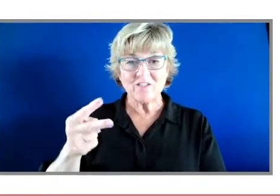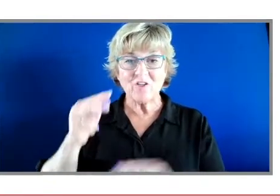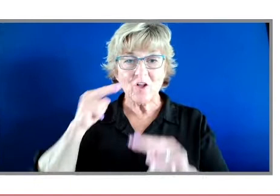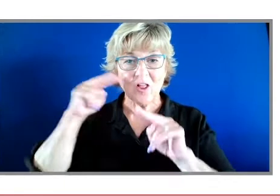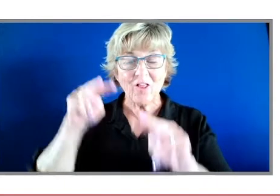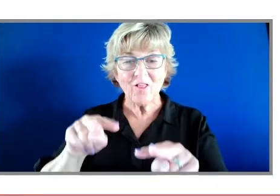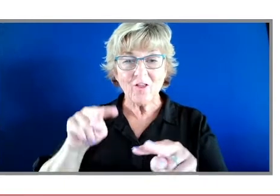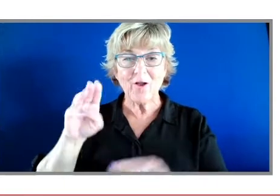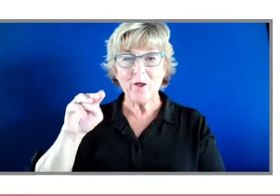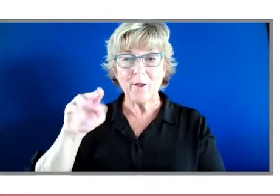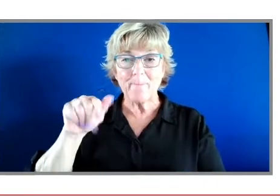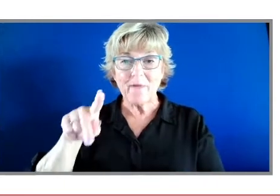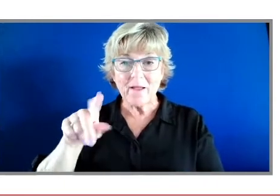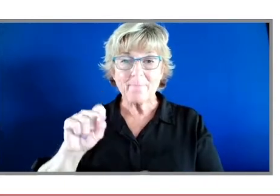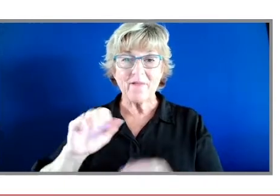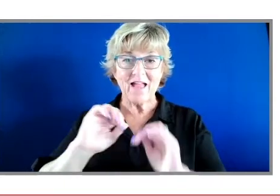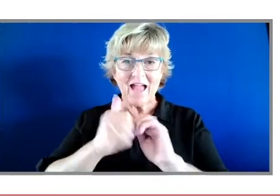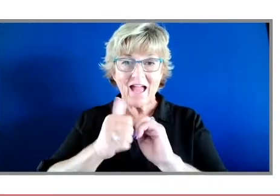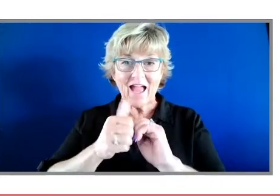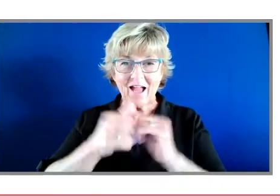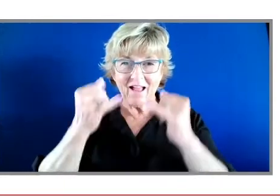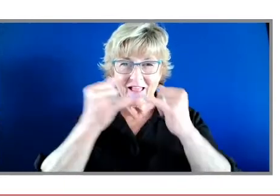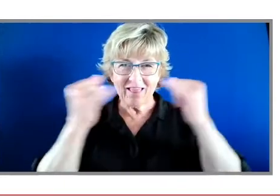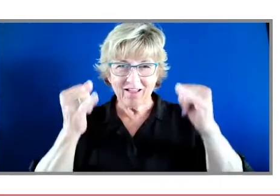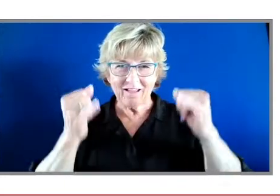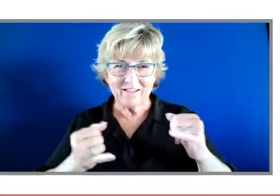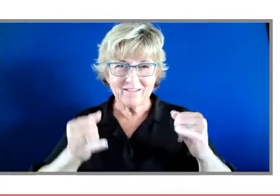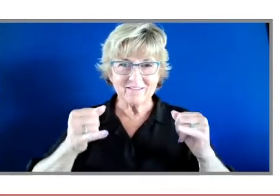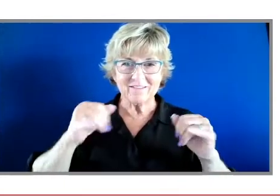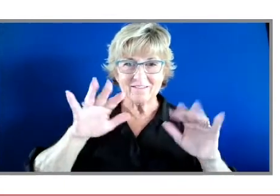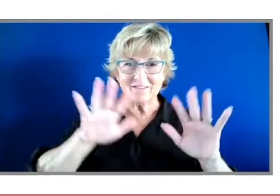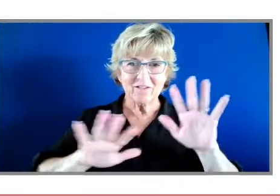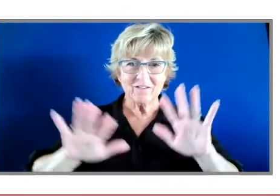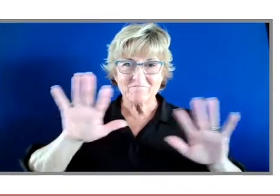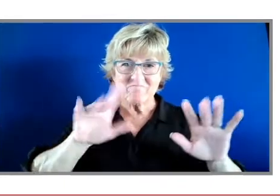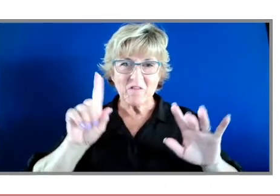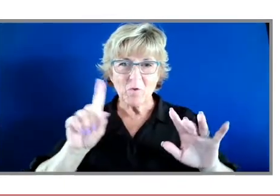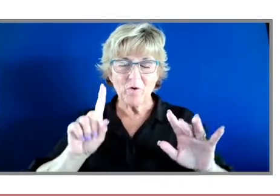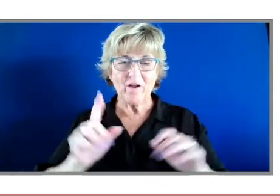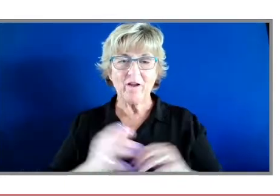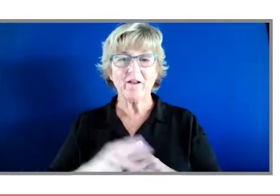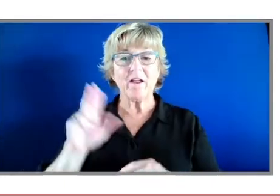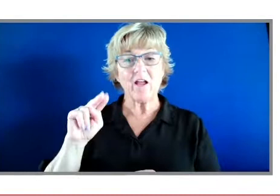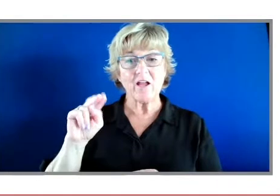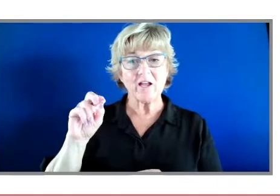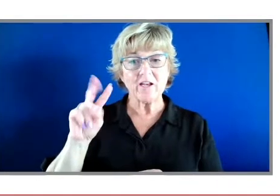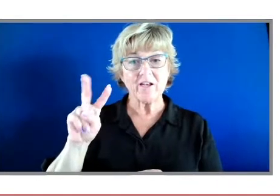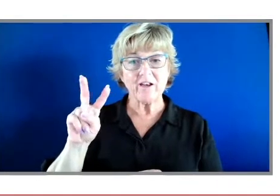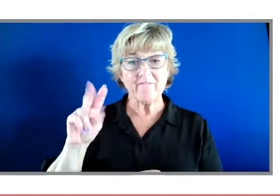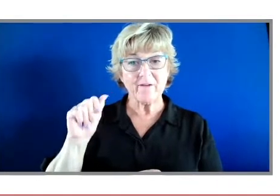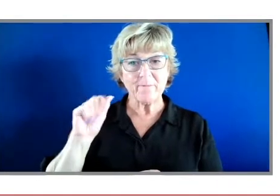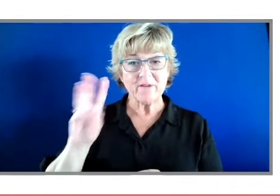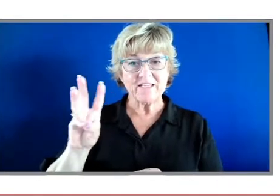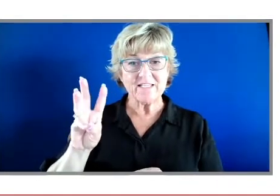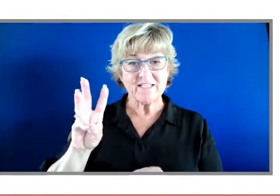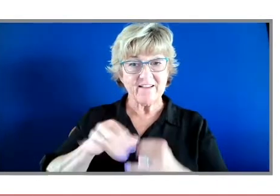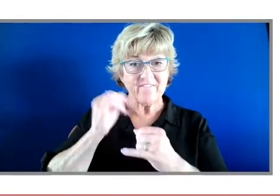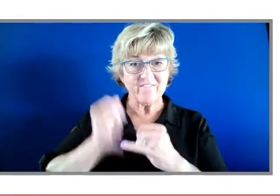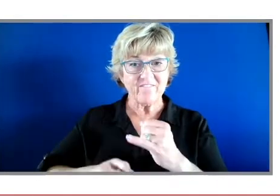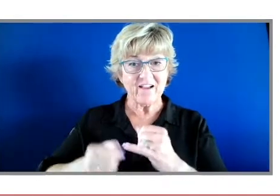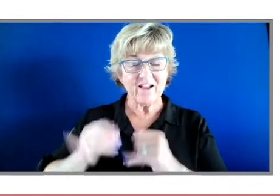Studio: To look at those maps and decide where how some of the lines are going to start going and then November 16 is the